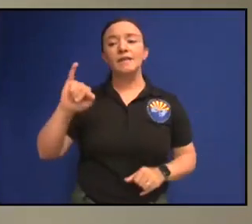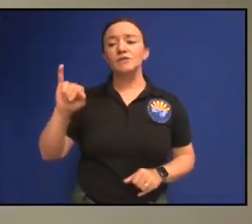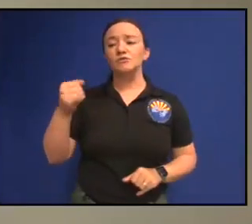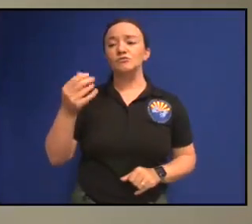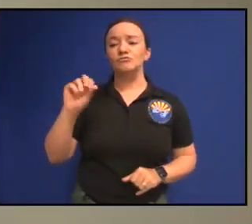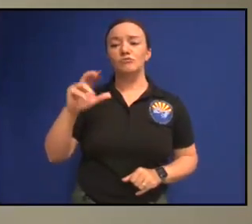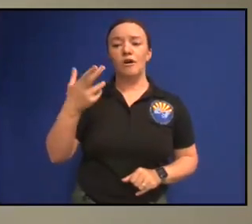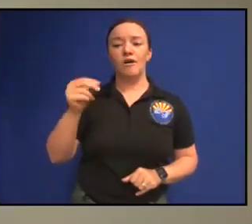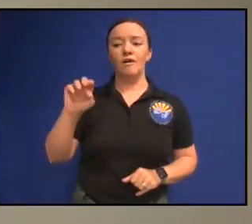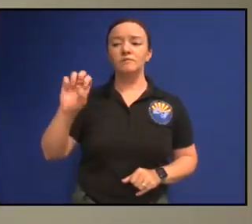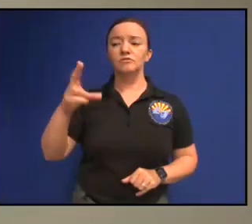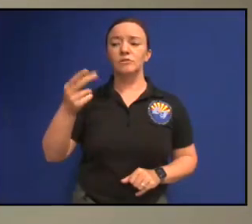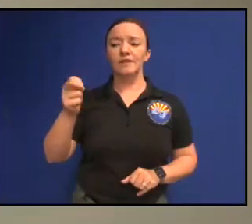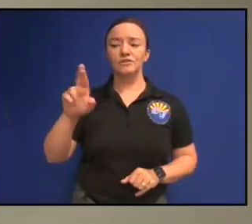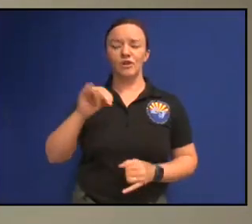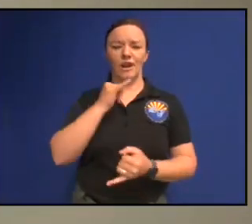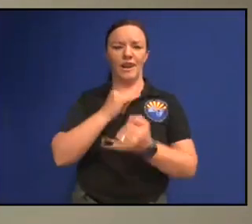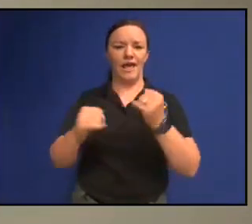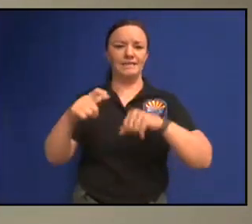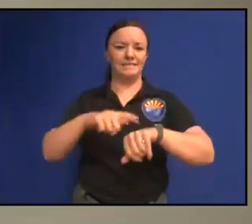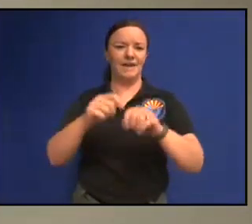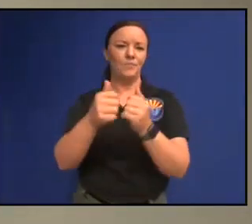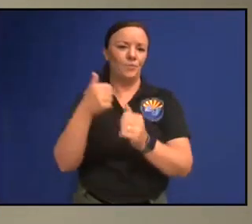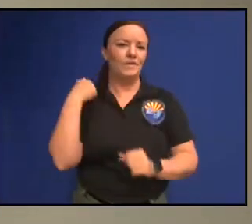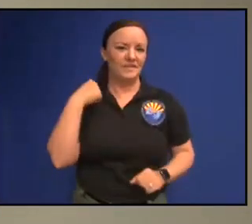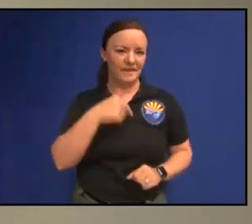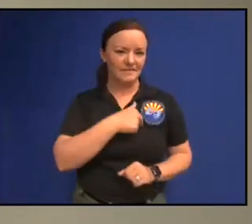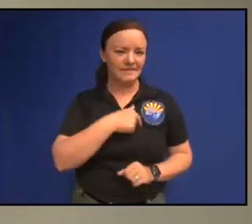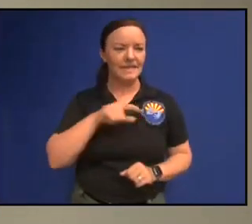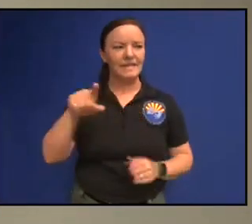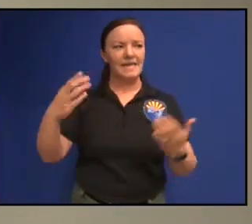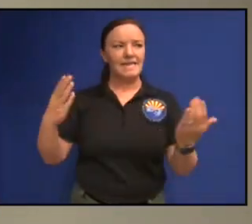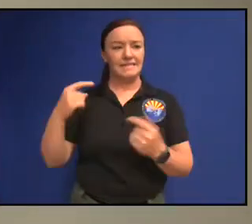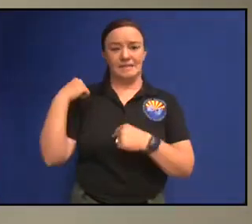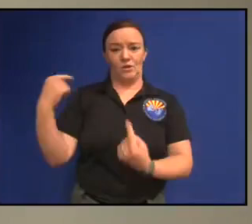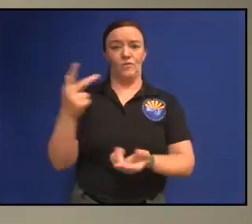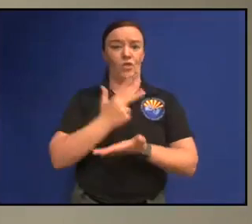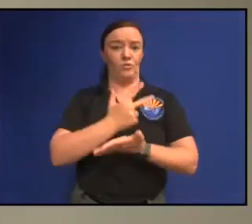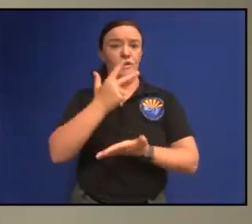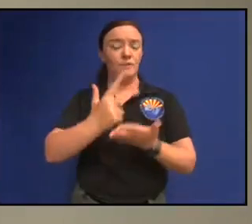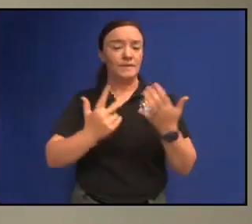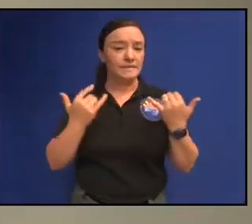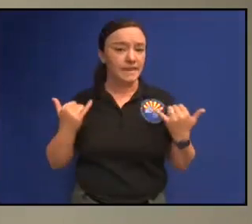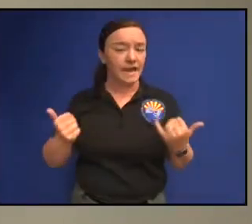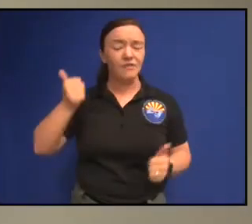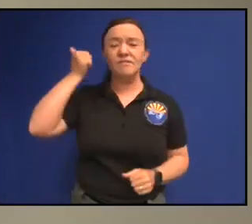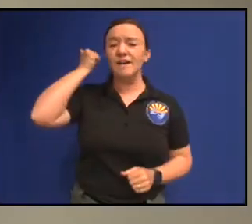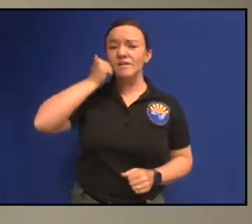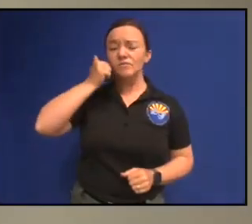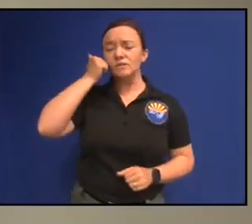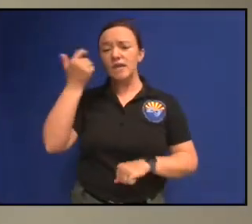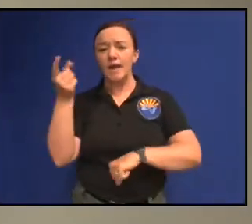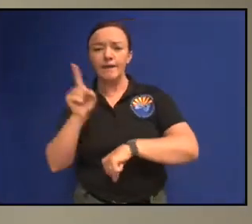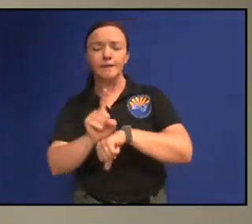HE'S BEEN SERVING FOLKS FOR THREE WEEKS NOW. EVERYDAY BEEN JUST AN INCREDIBLY GOOD SOURCE OF INFORMATION.